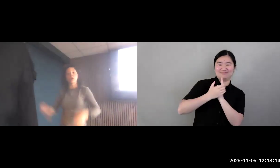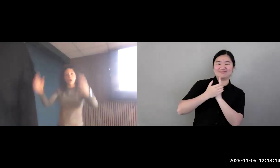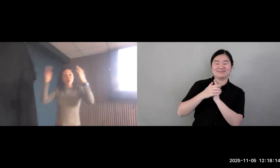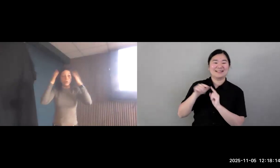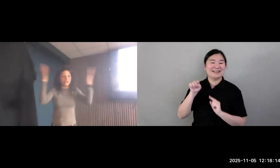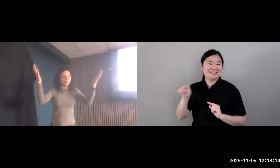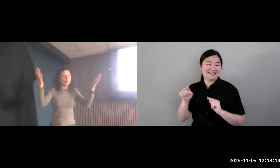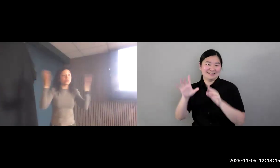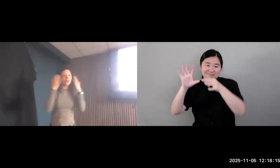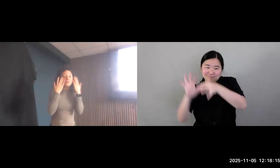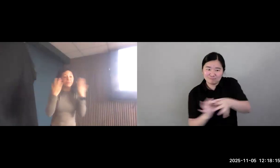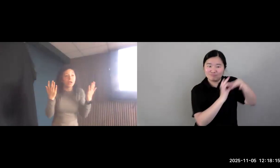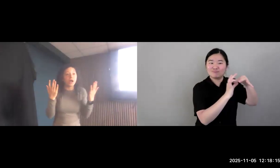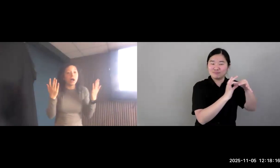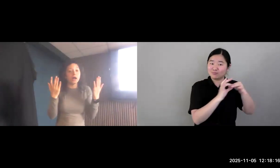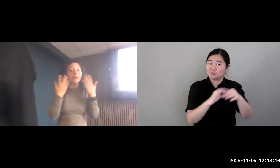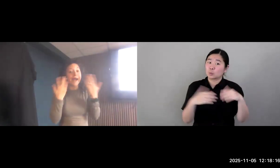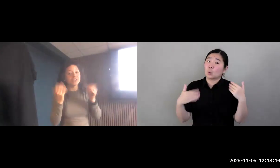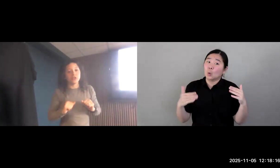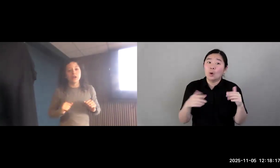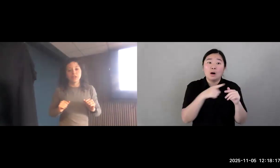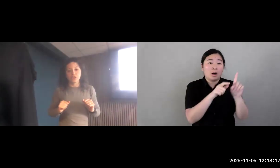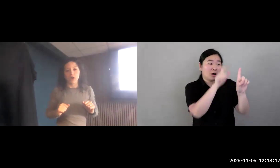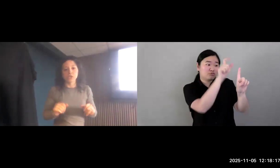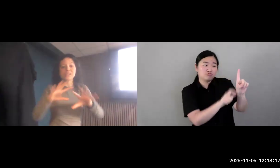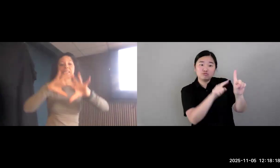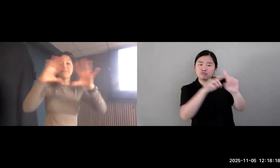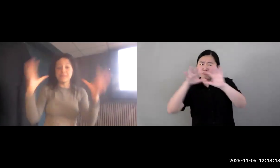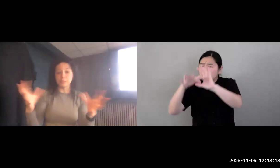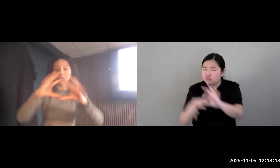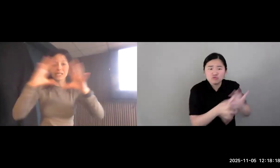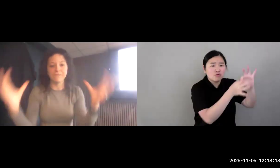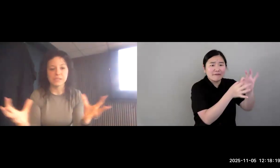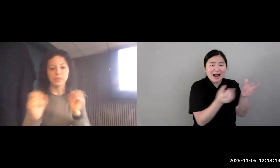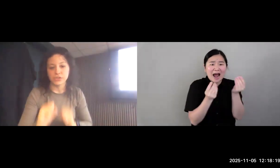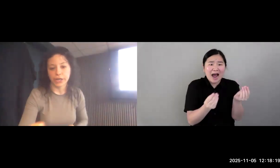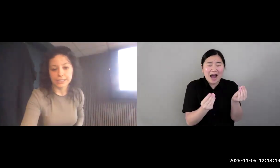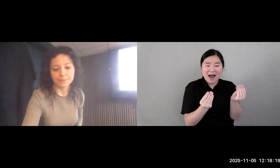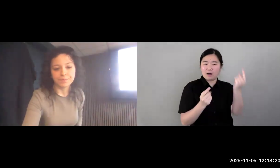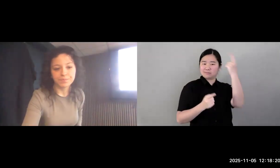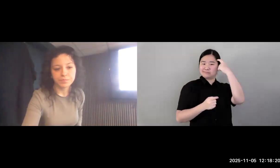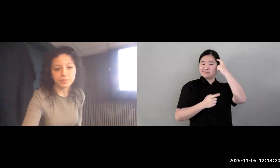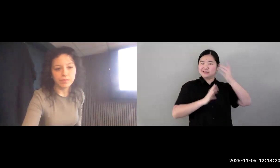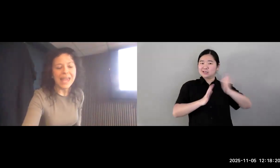We can both imagine the dog. So it's invisible, it's an invisible surrogate.